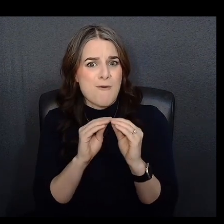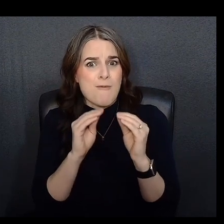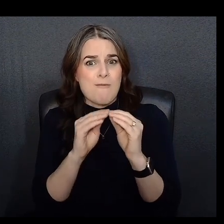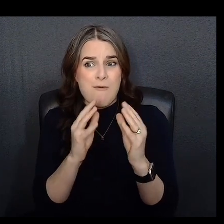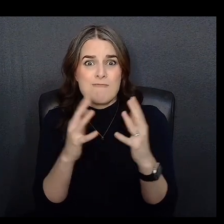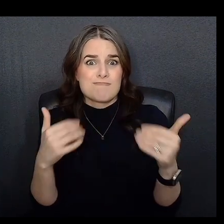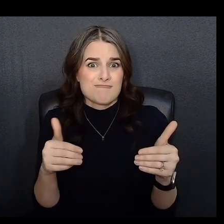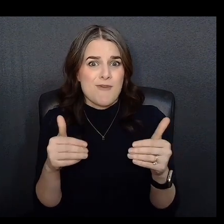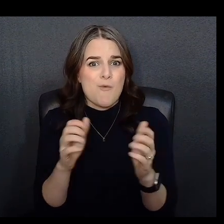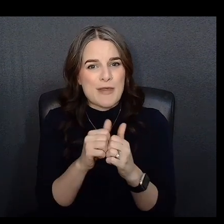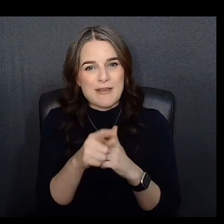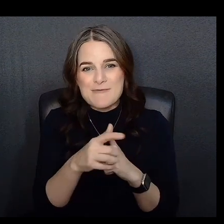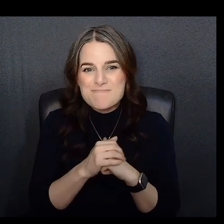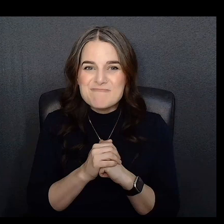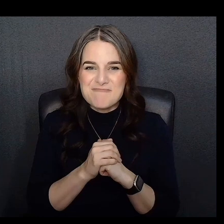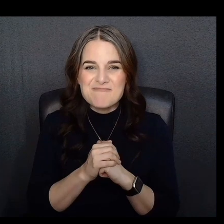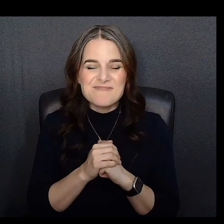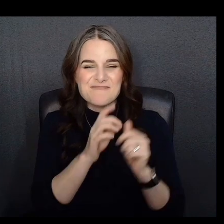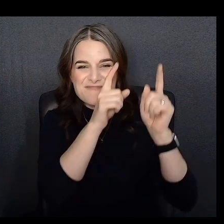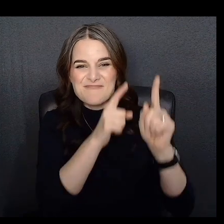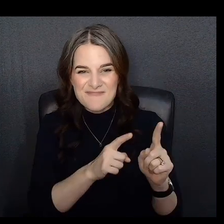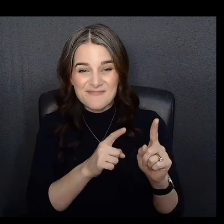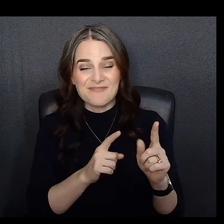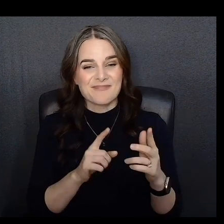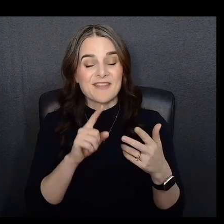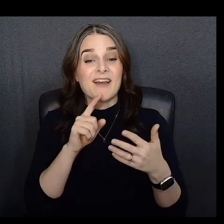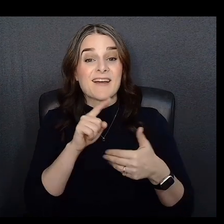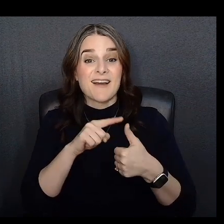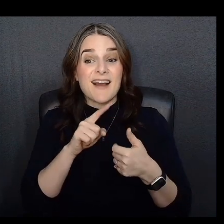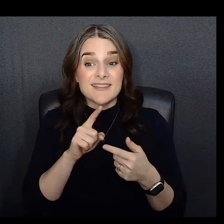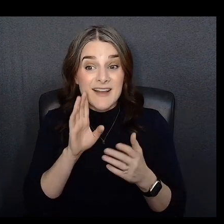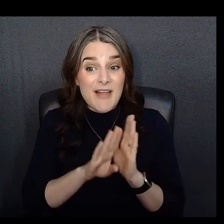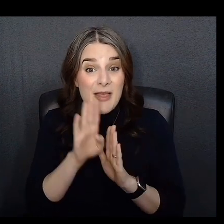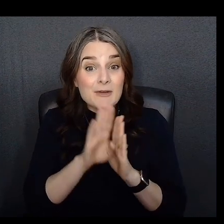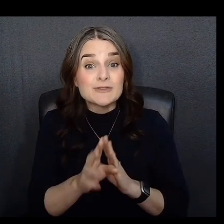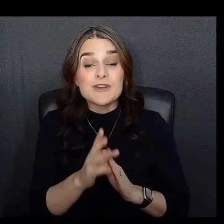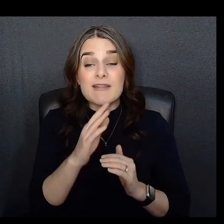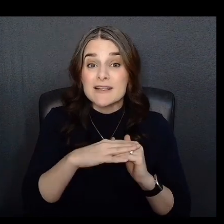but here's our objectives. So develop at least two rationales to support access